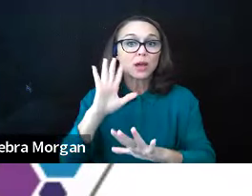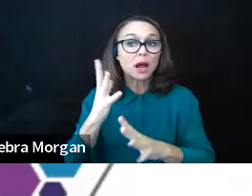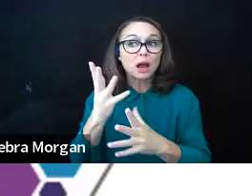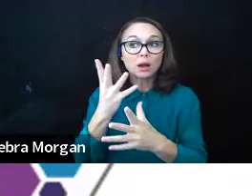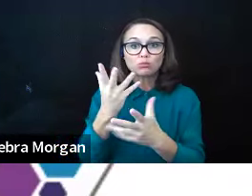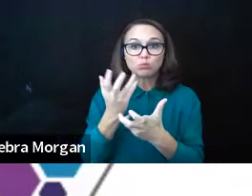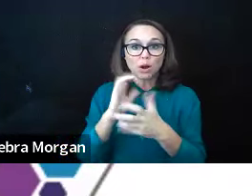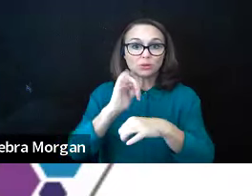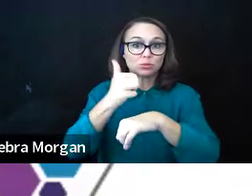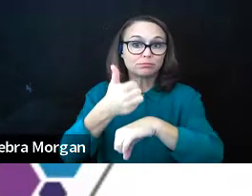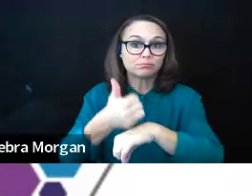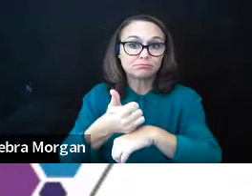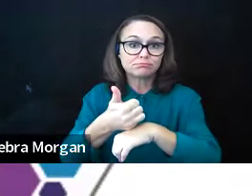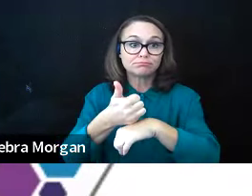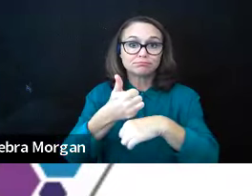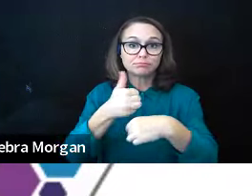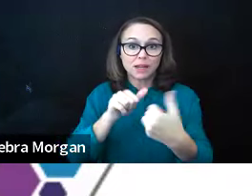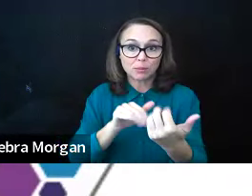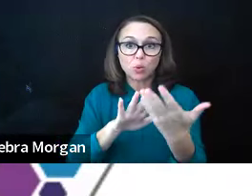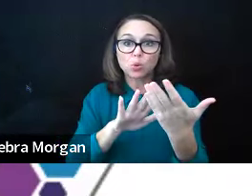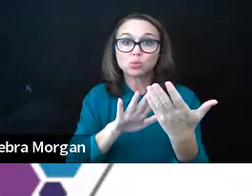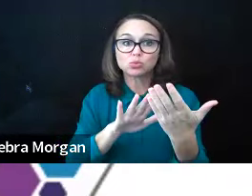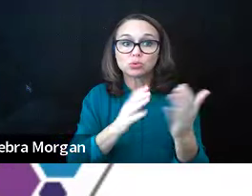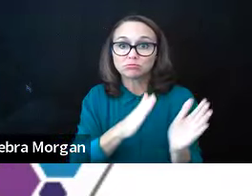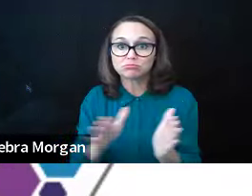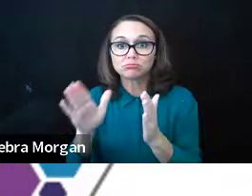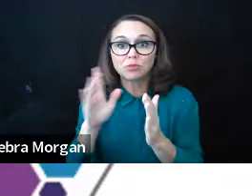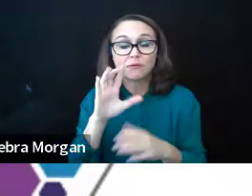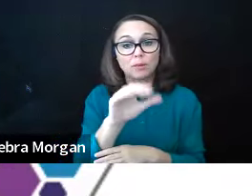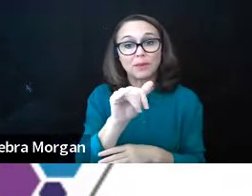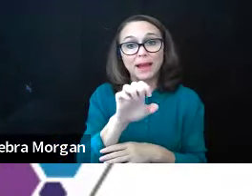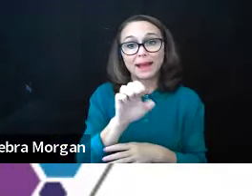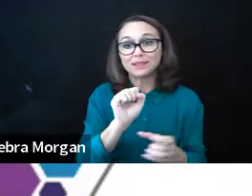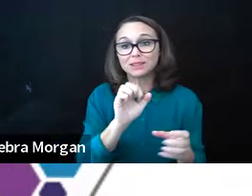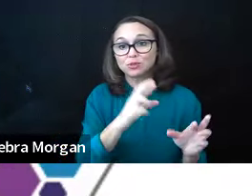some of these strategies and approaches from the ACEs resource for action and from